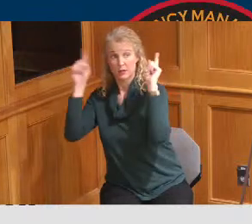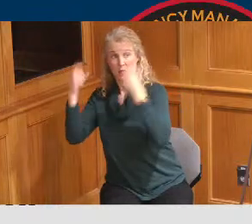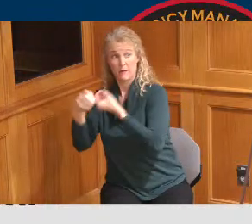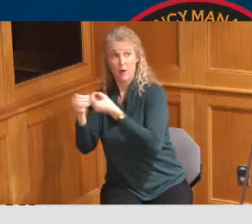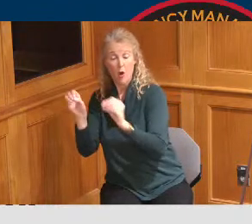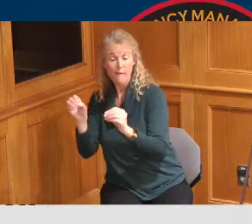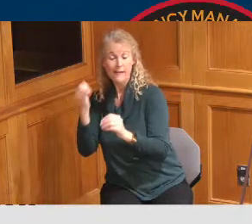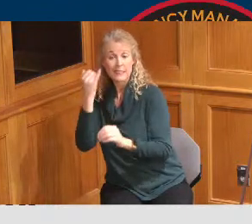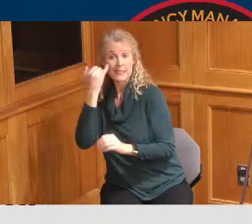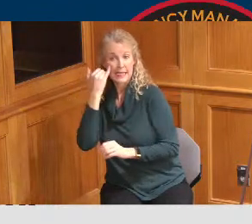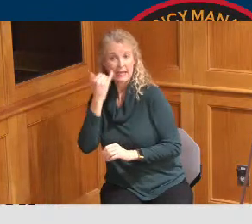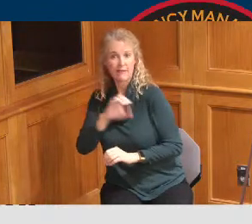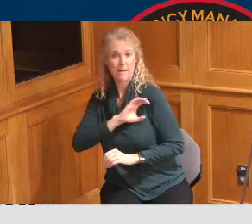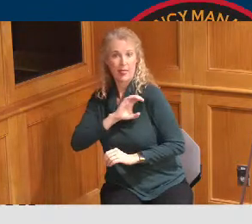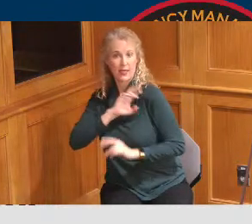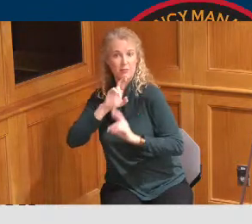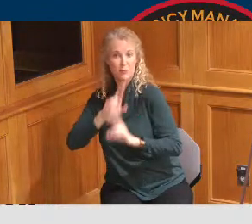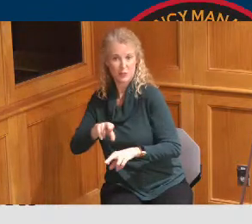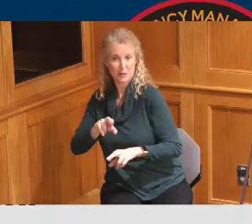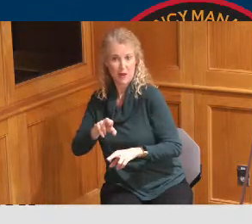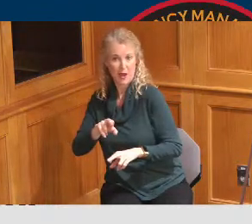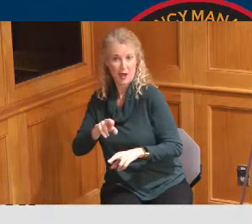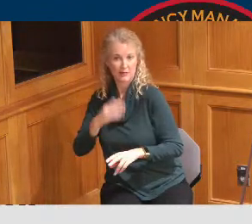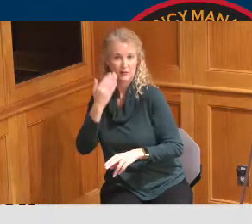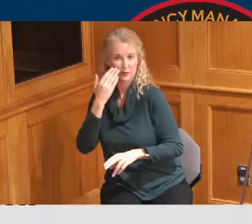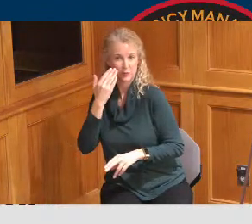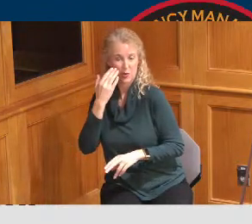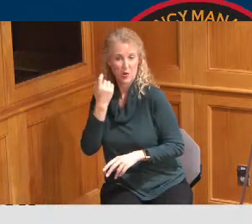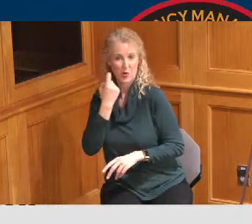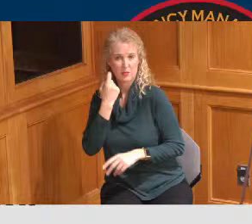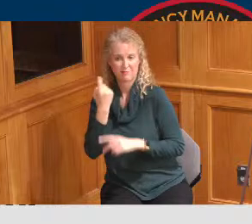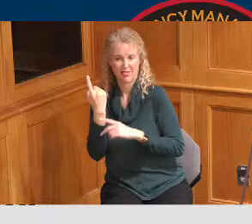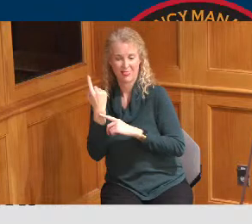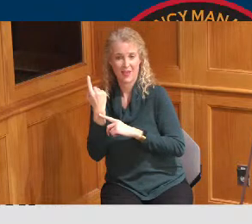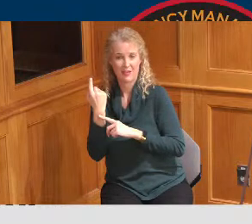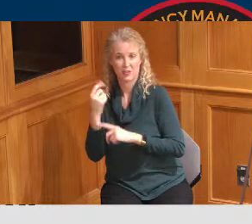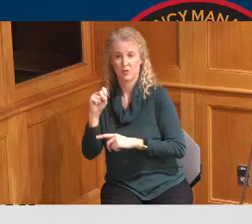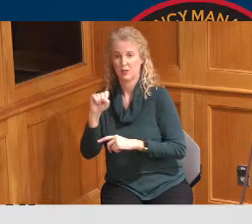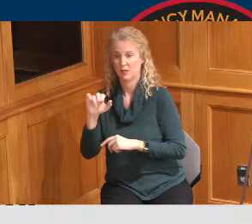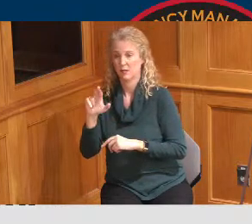enforcement you saw that during the styring event they were just right there with us throughout the